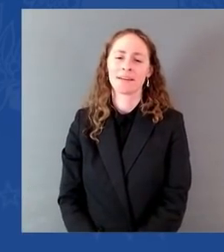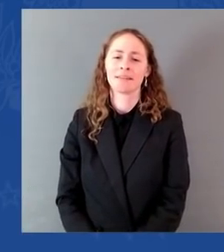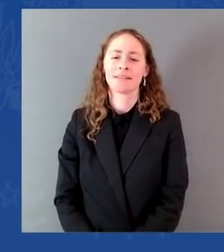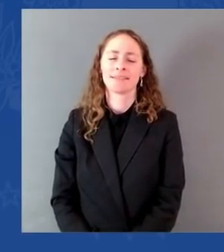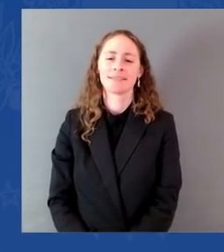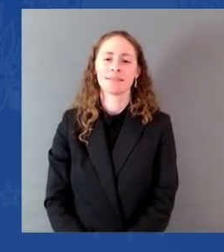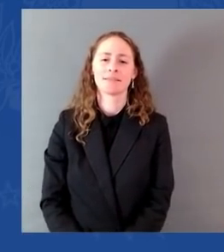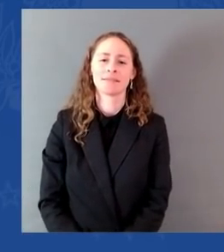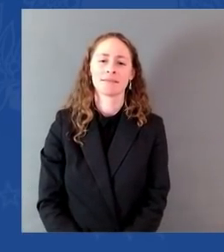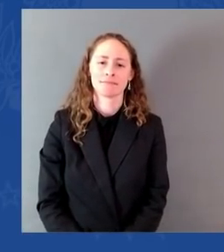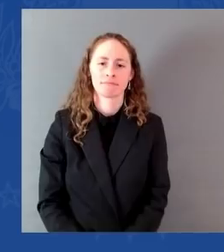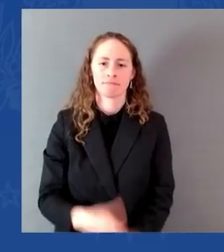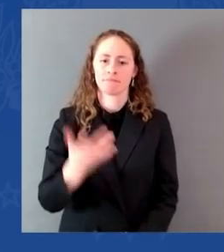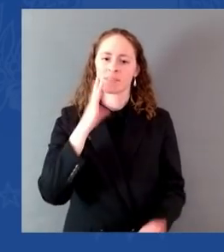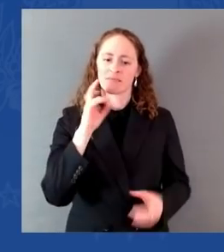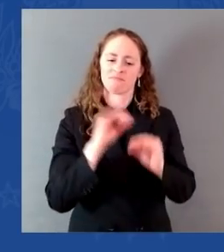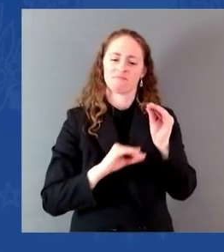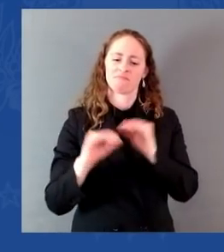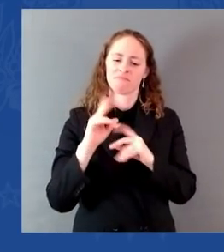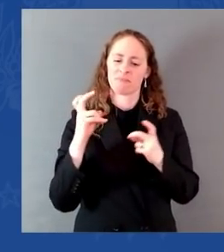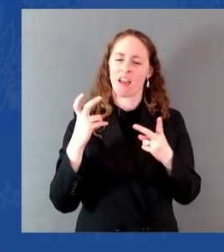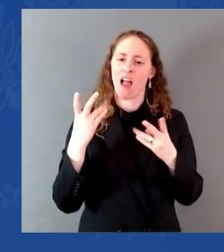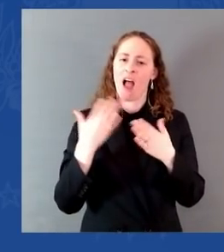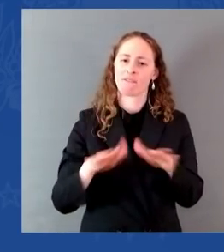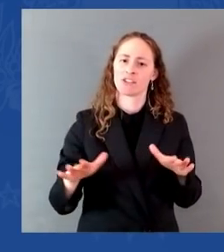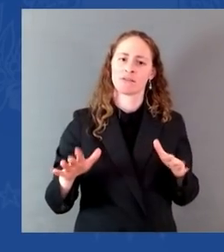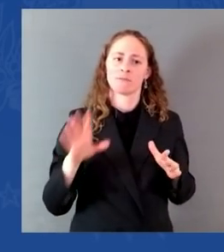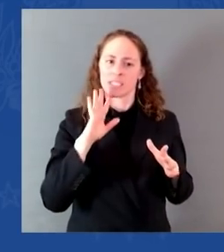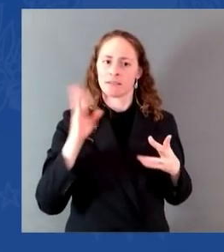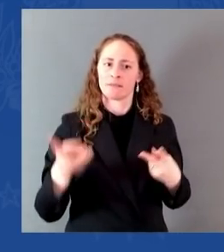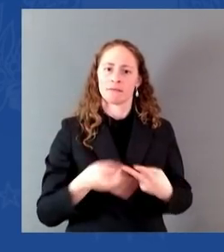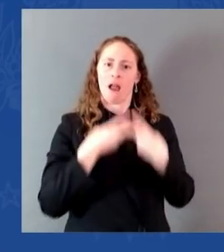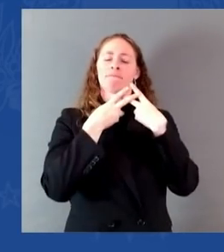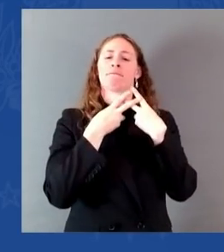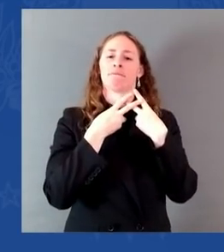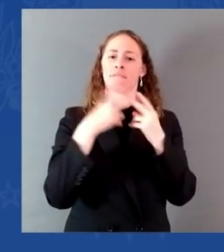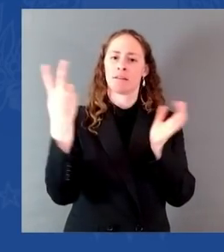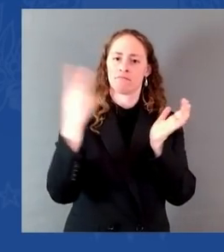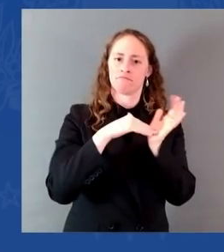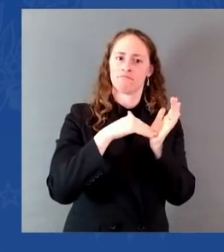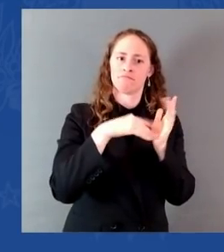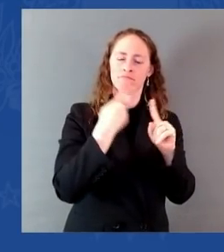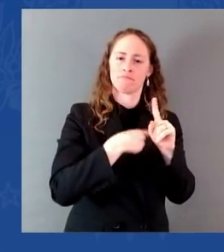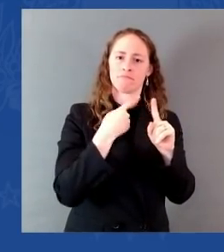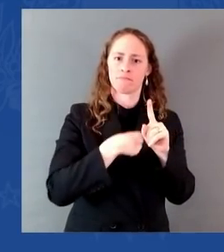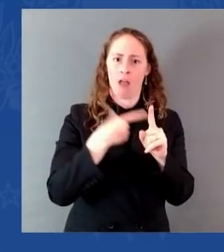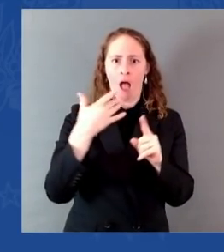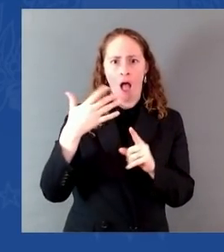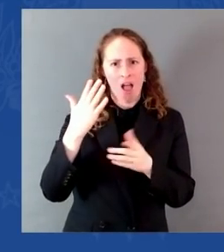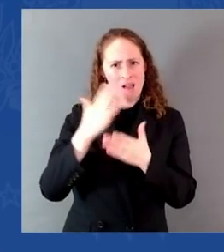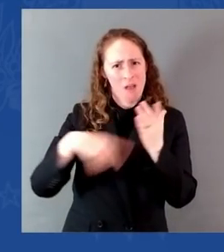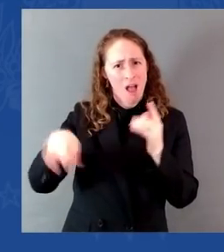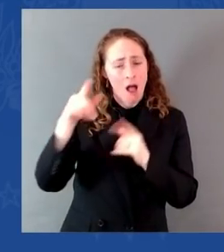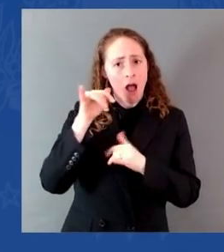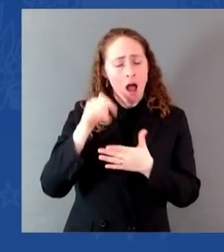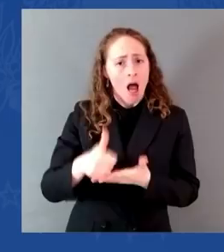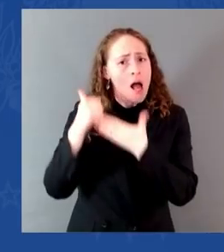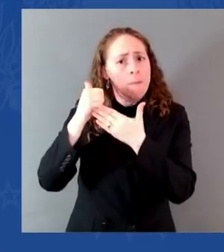60 grand a year.